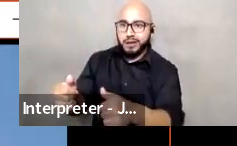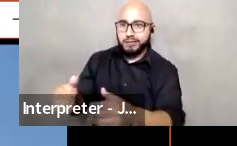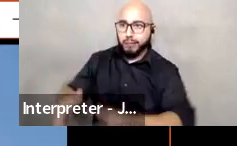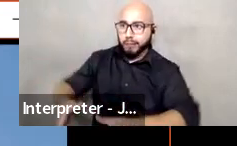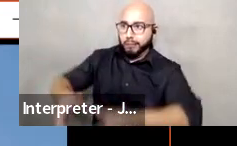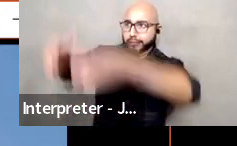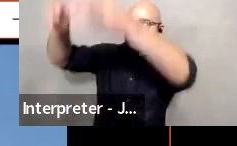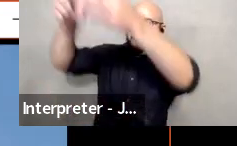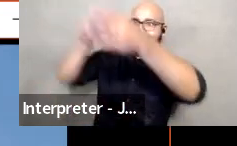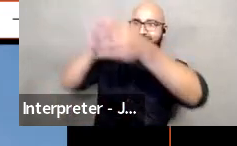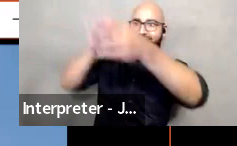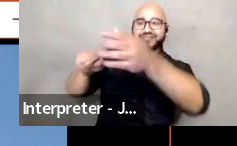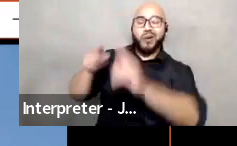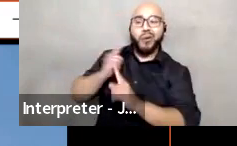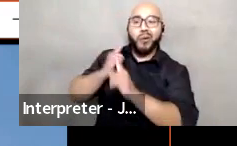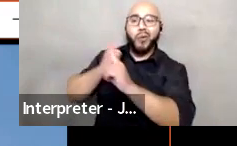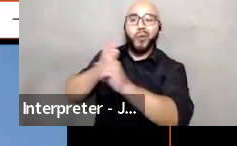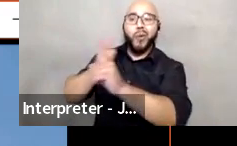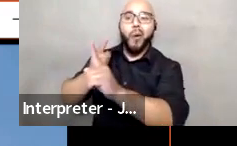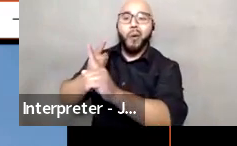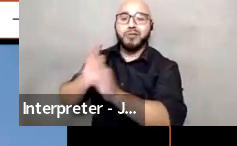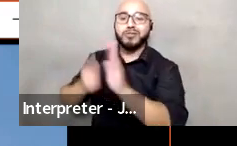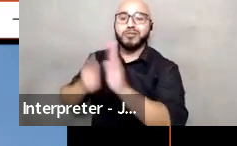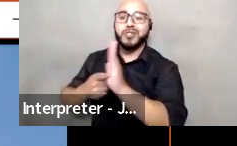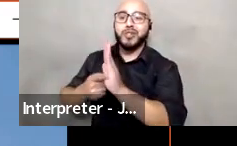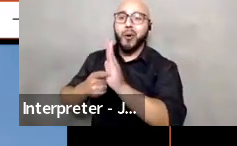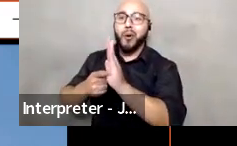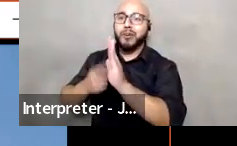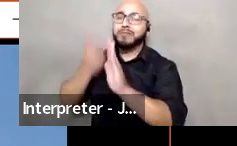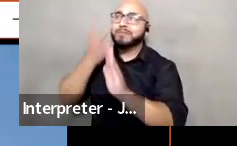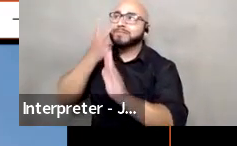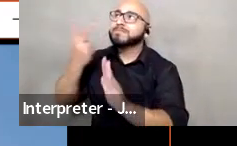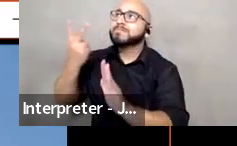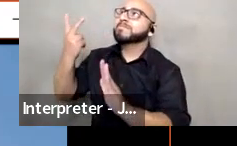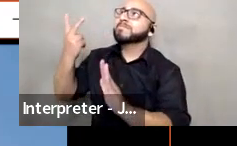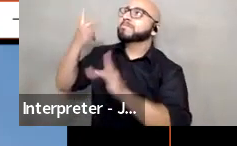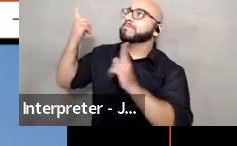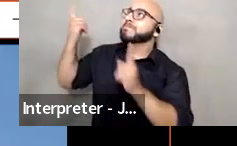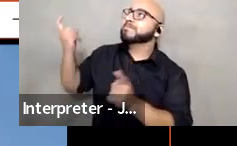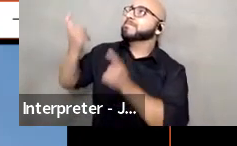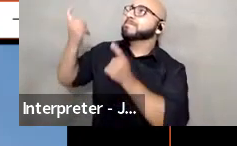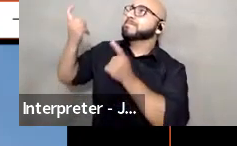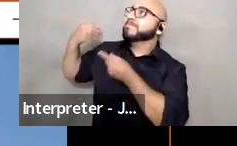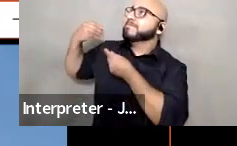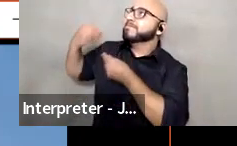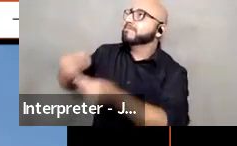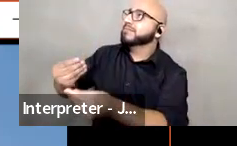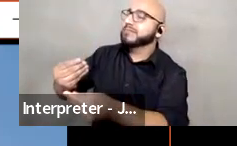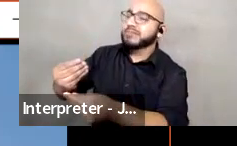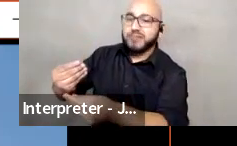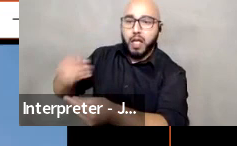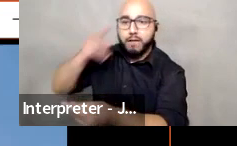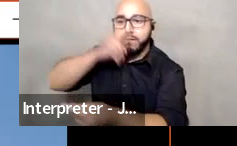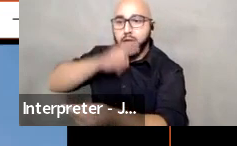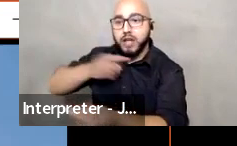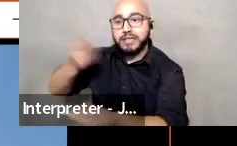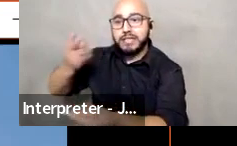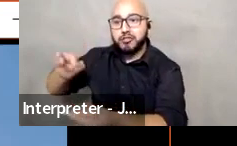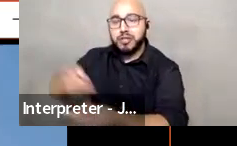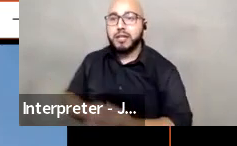As a celebration. Of what we recognize today as a. False history, whereas the. Reenactments at least have some commitment to.